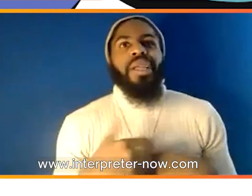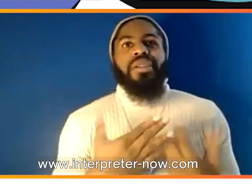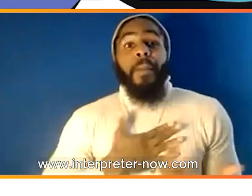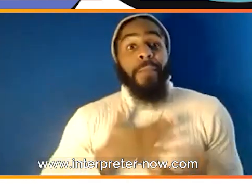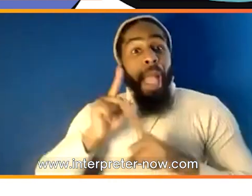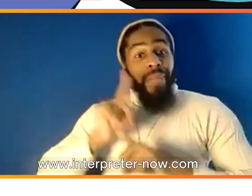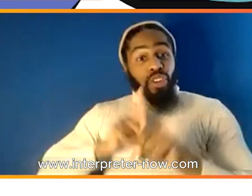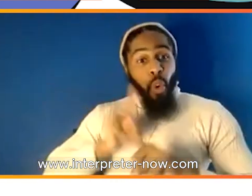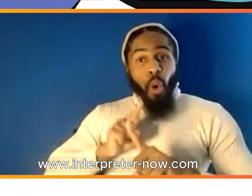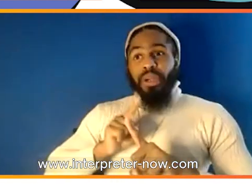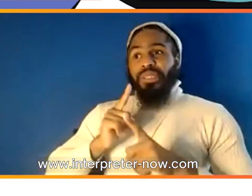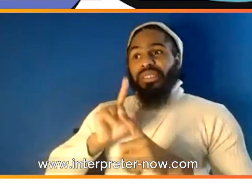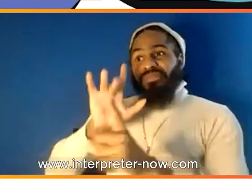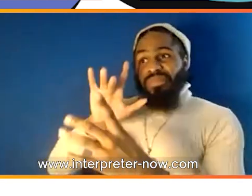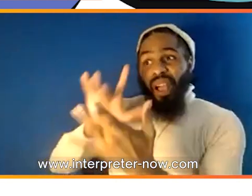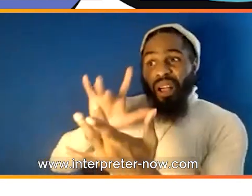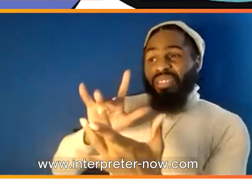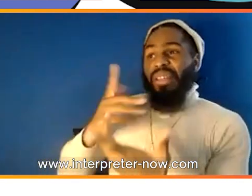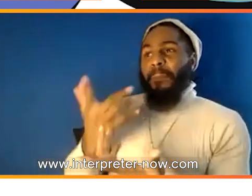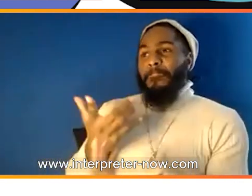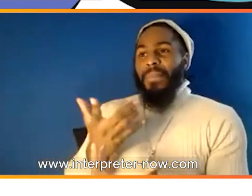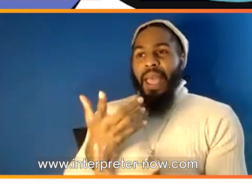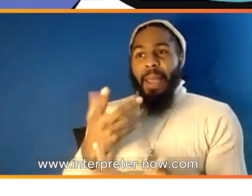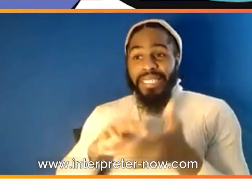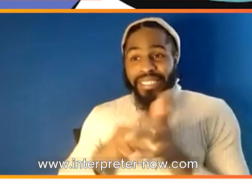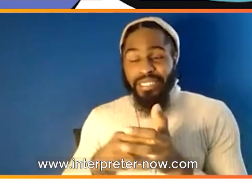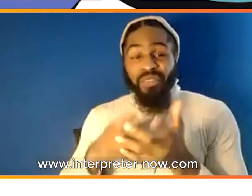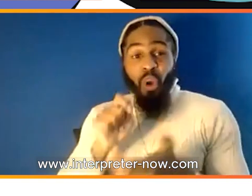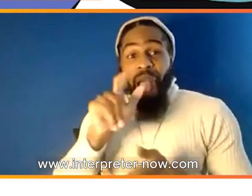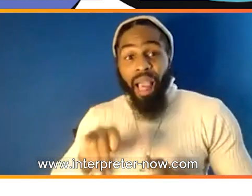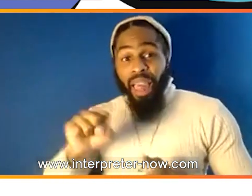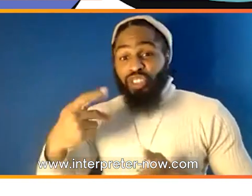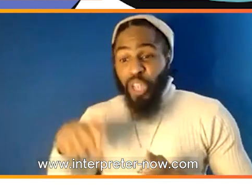luxury and opportunity to work with a lot of fantastic women in tech, and I'll reach